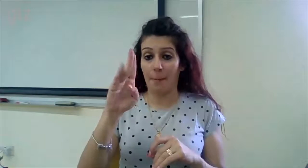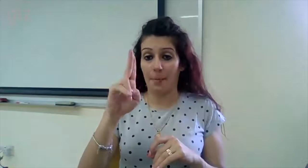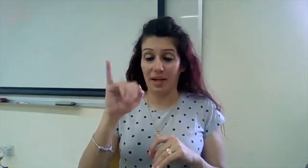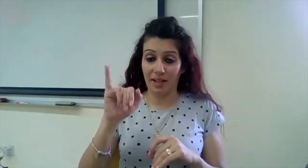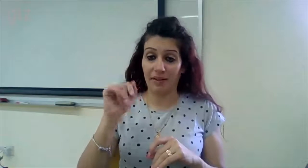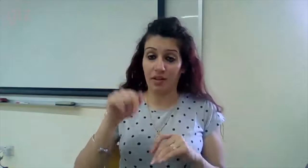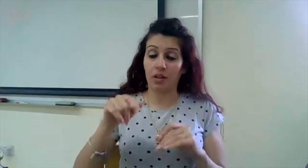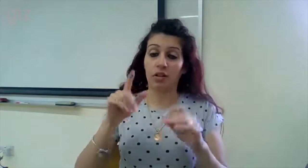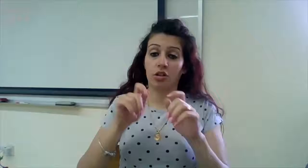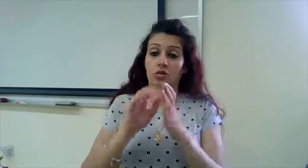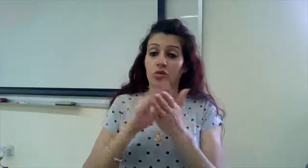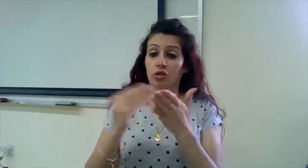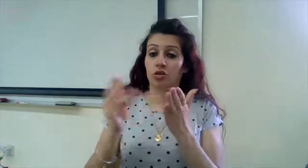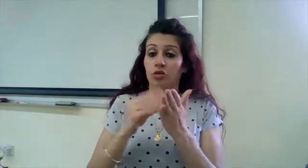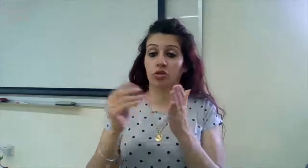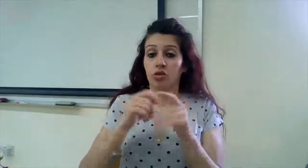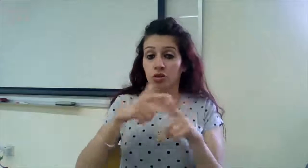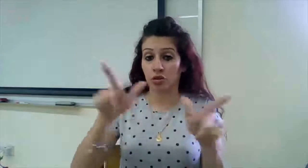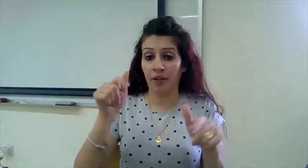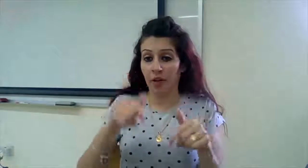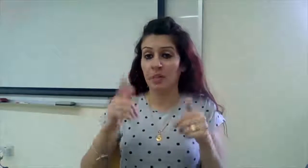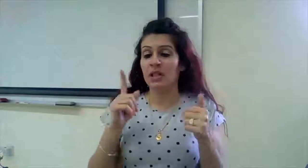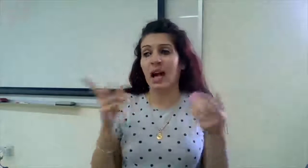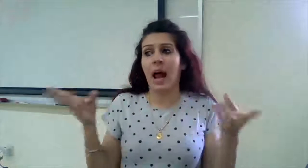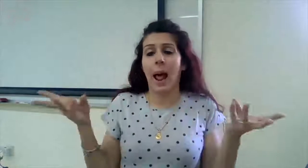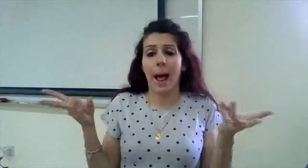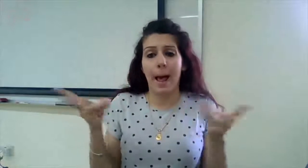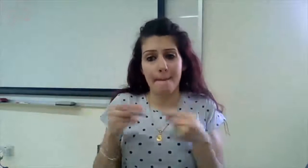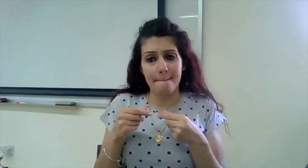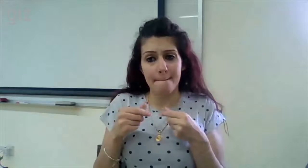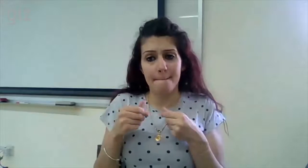fact and we're all working together trying to identify available content and